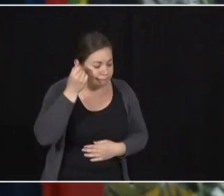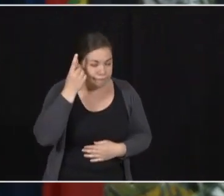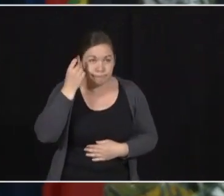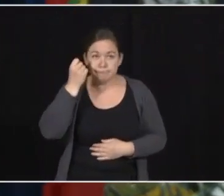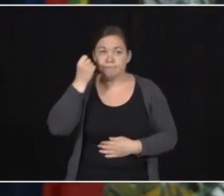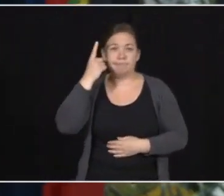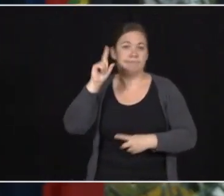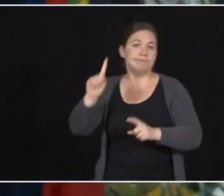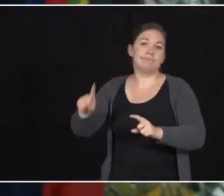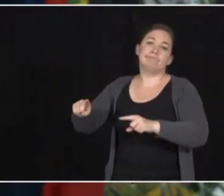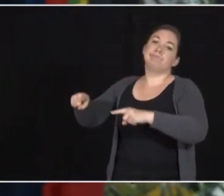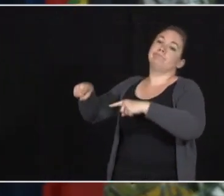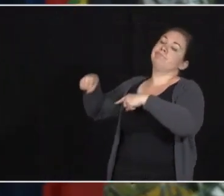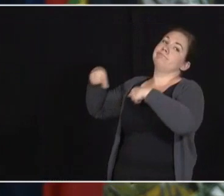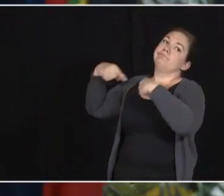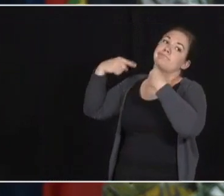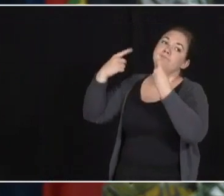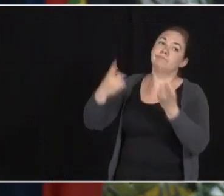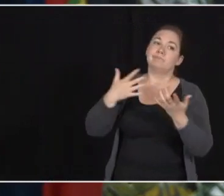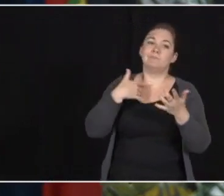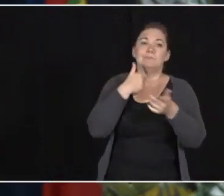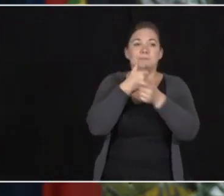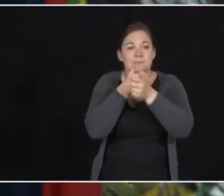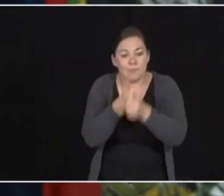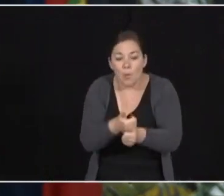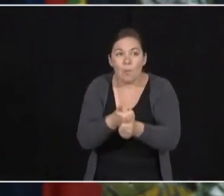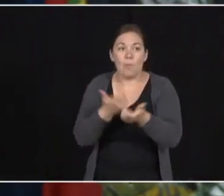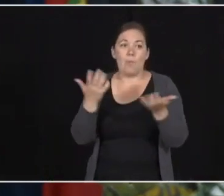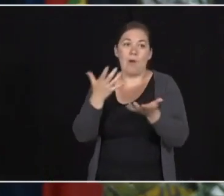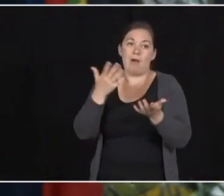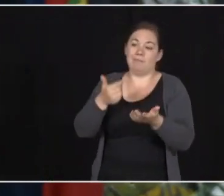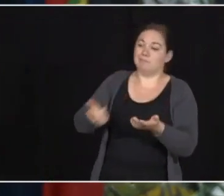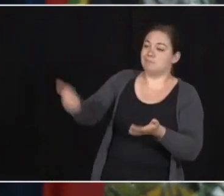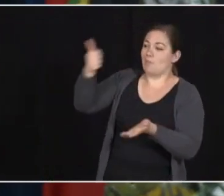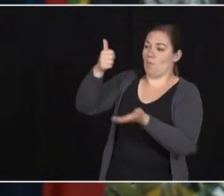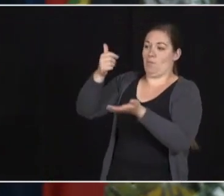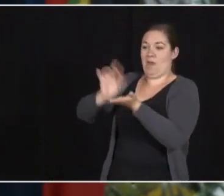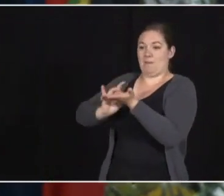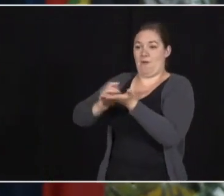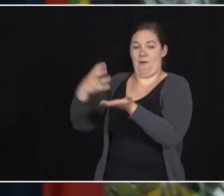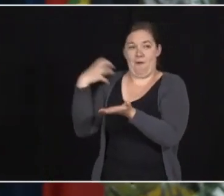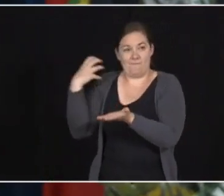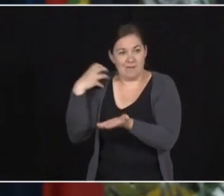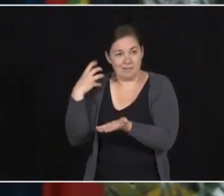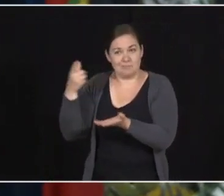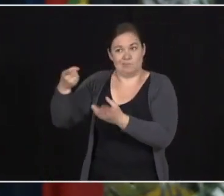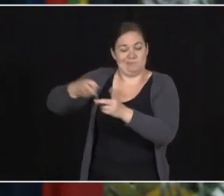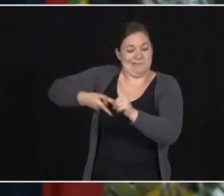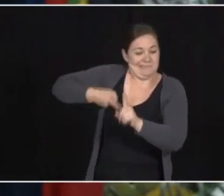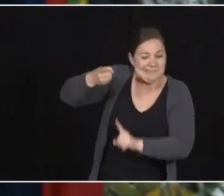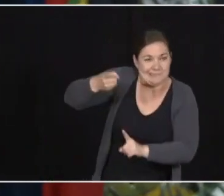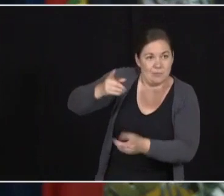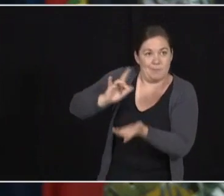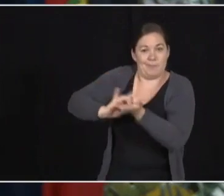I have to take the advice of medical professionals. The chief medical officer. I understand it is different. I am concerned.